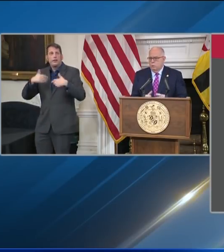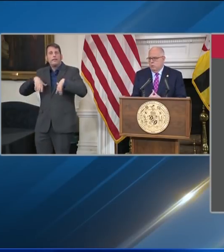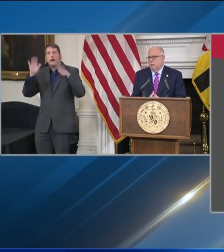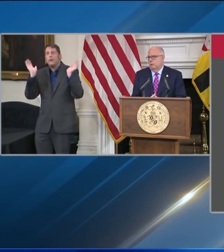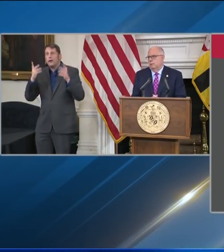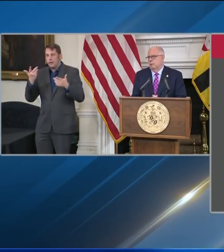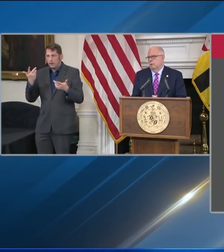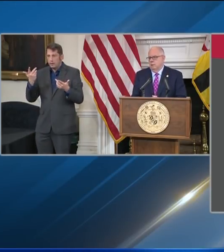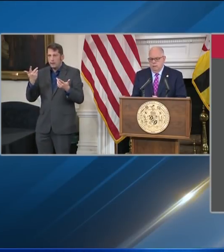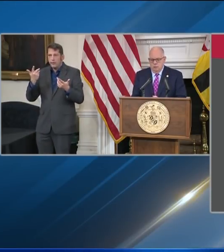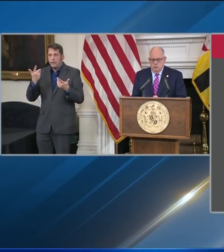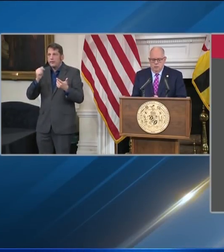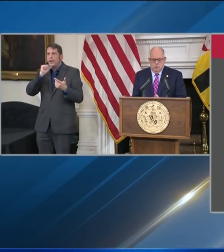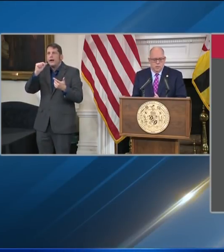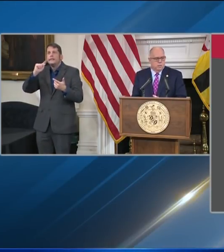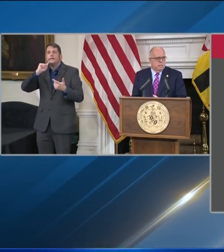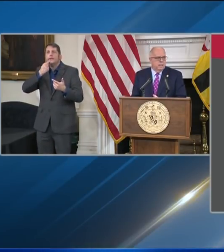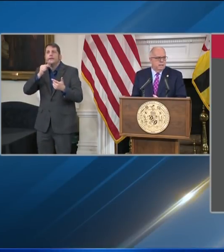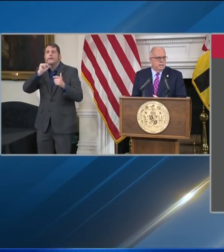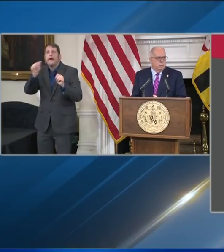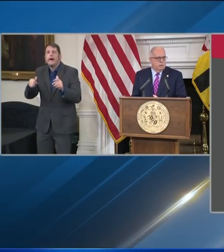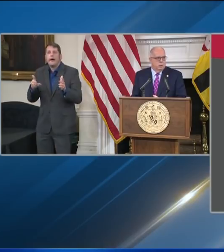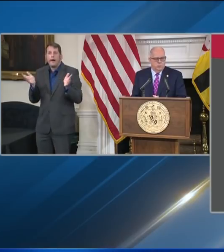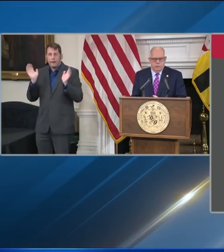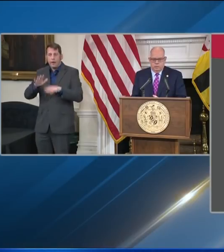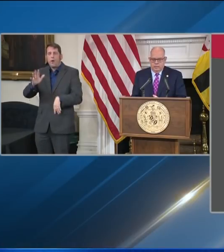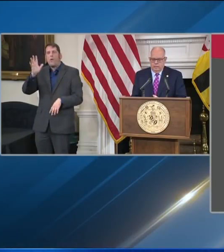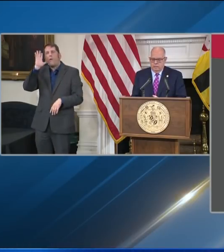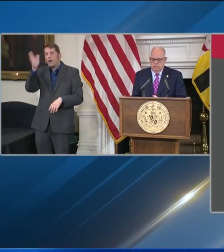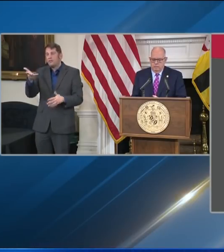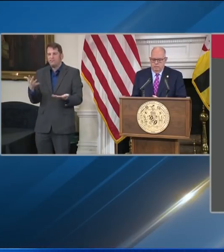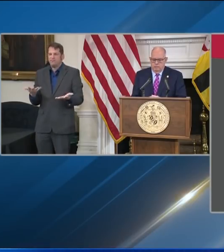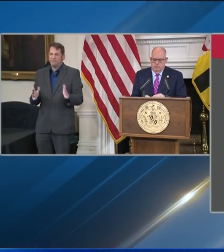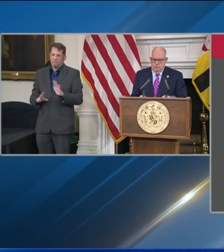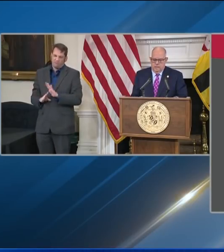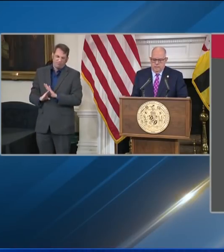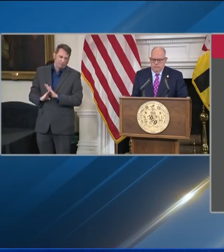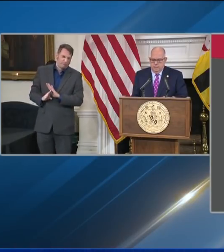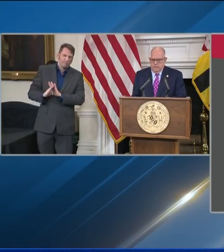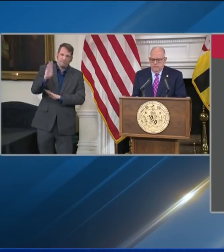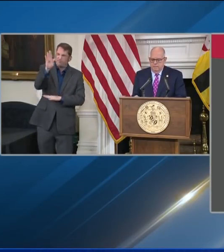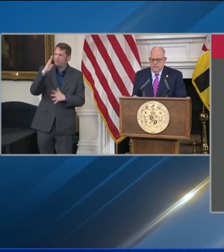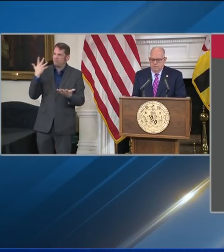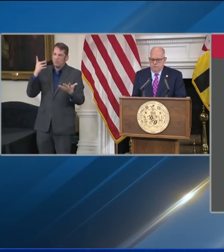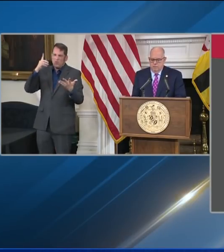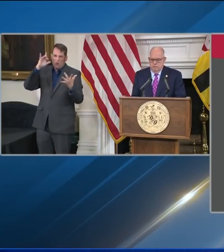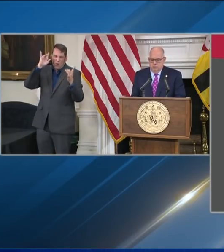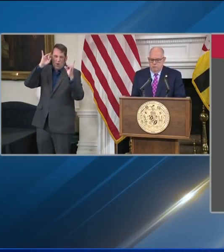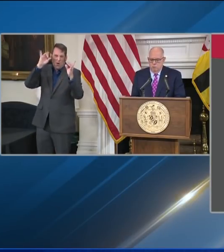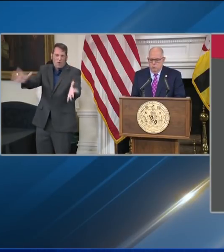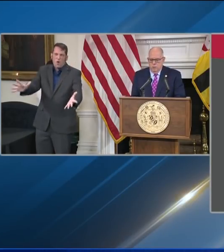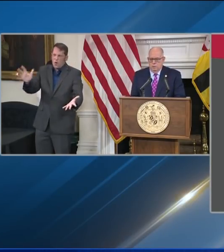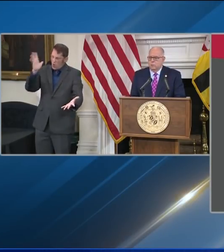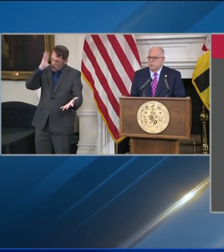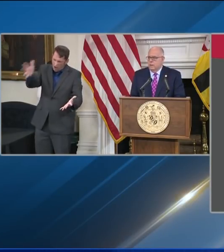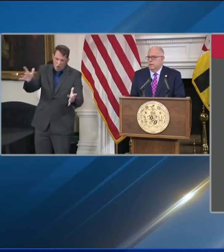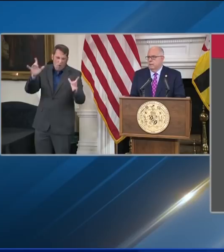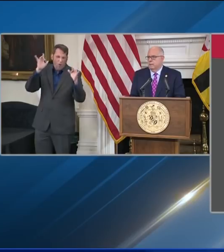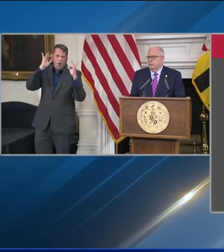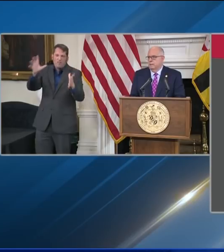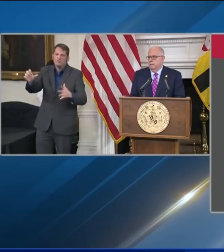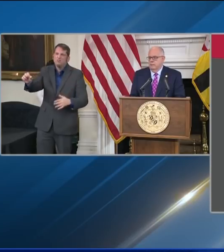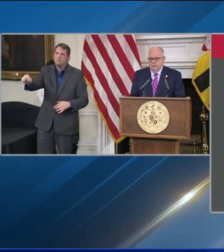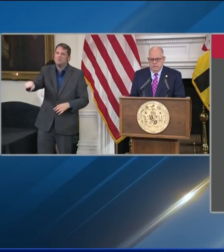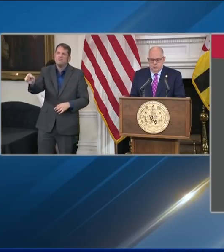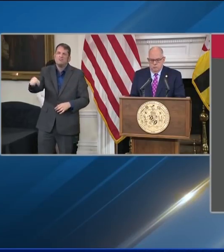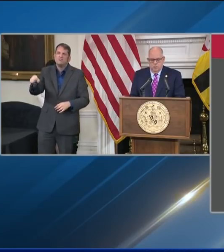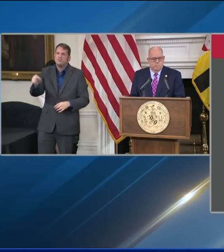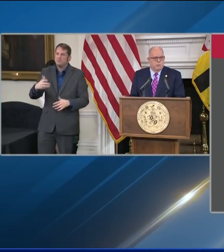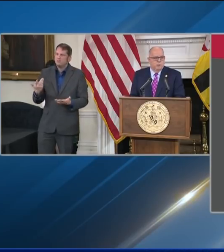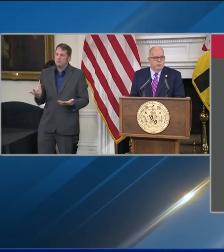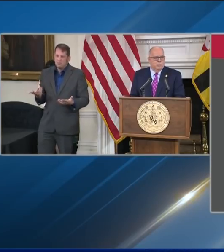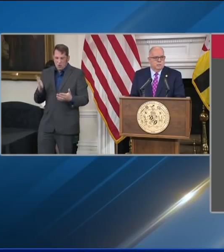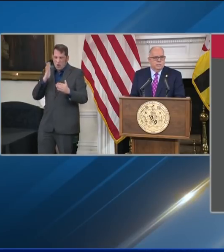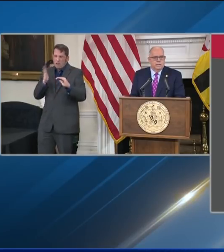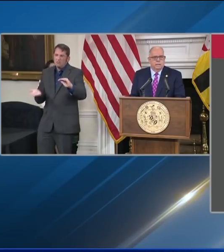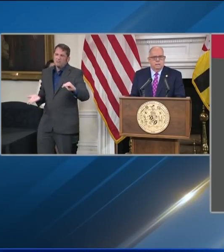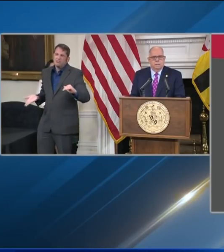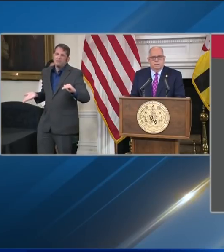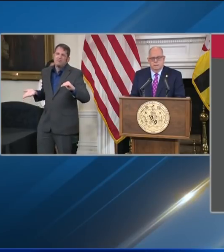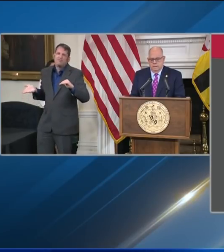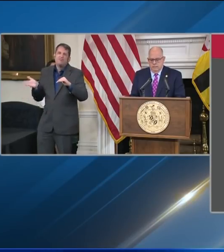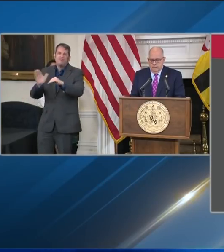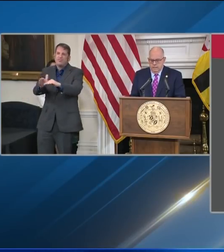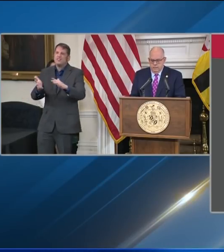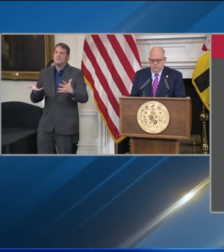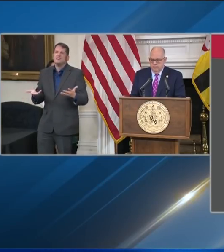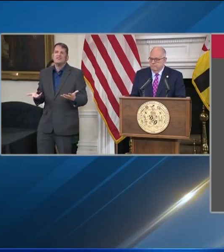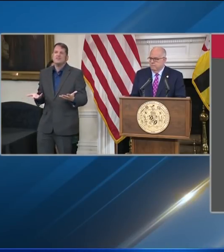AND IF WE FAIL TO TAKE THIS, SERIOUSLY, WE WILL LOOK JUST LIKE ALL THOSE OTHER STATES AND THIS DEADLY VIRUS WILL STRENGTHEN.